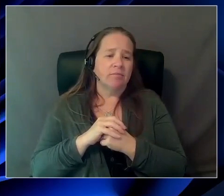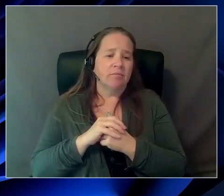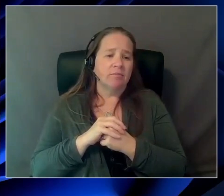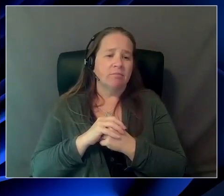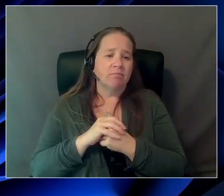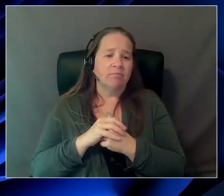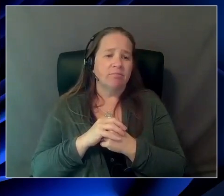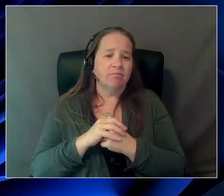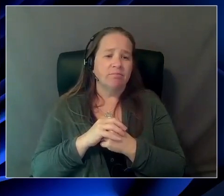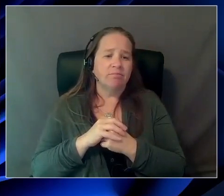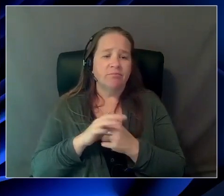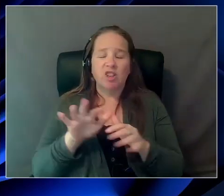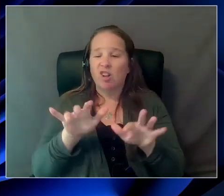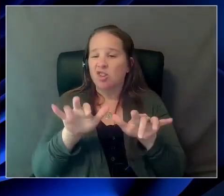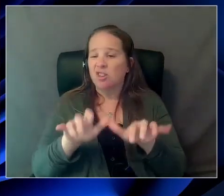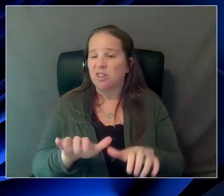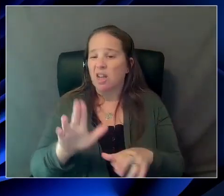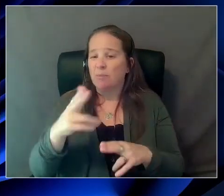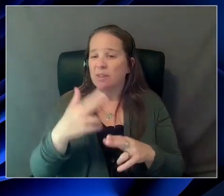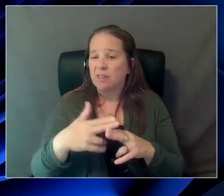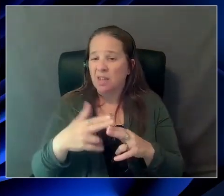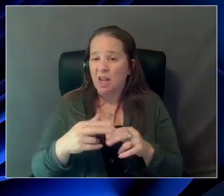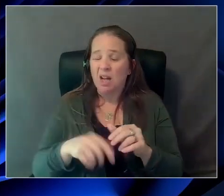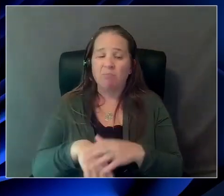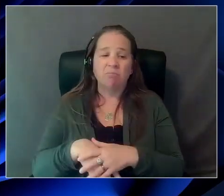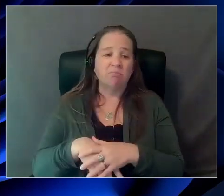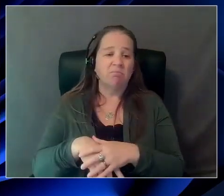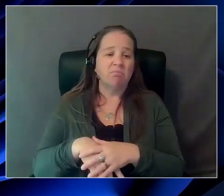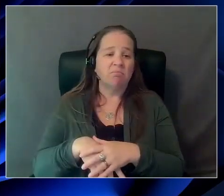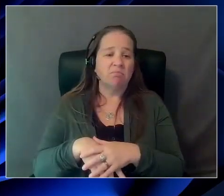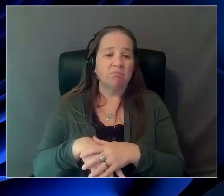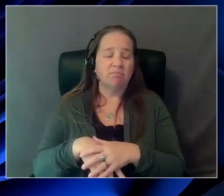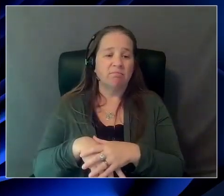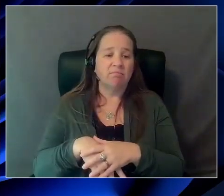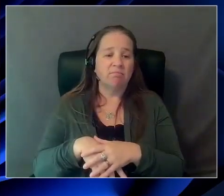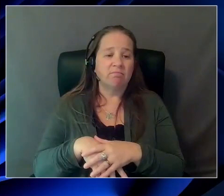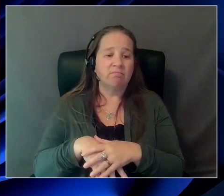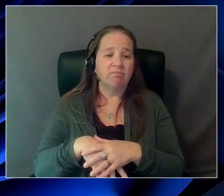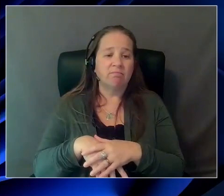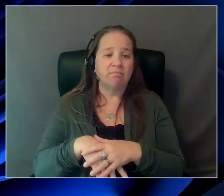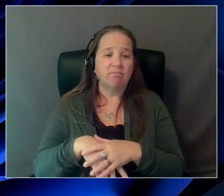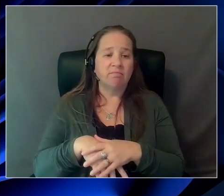so I'm just typing in Jeremy’s name, I'm gonna add Ann by doing an